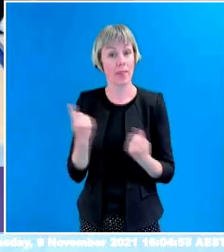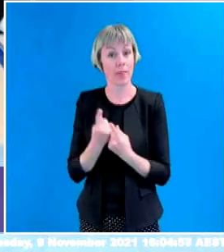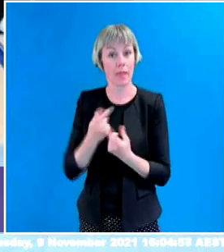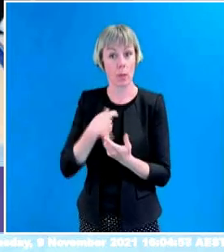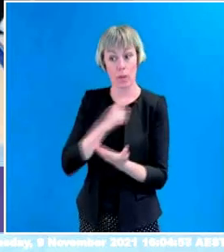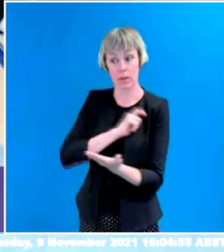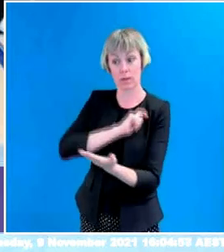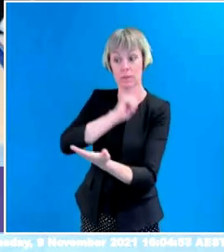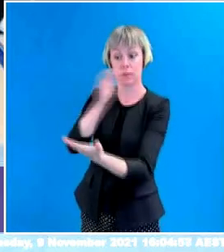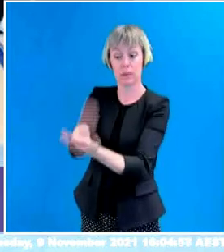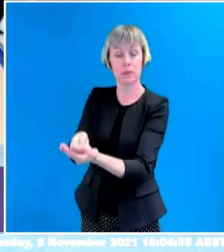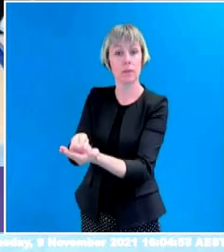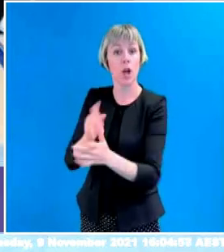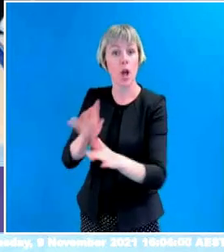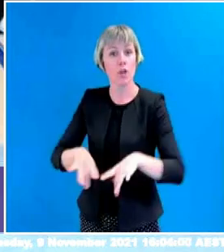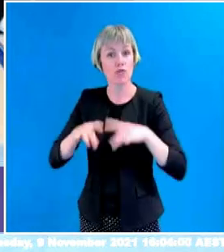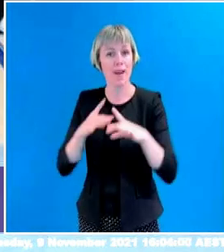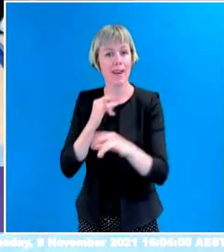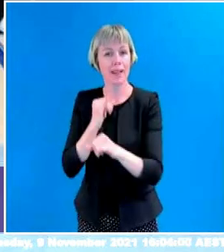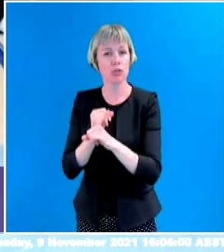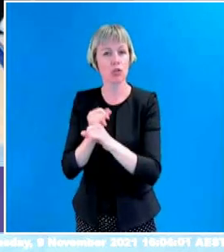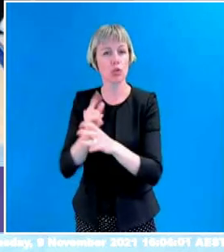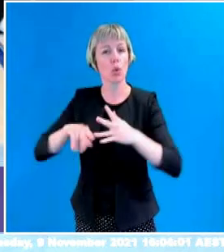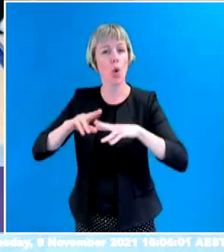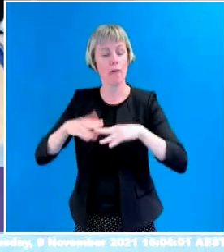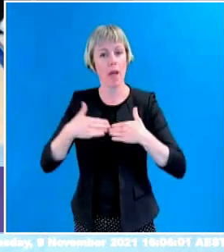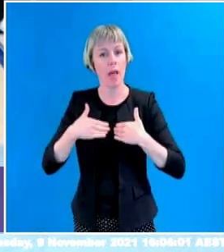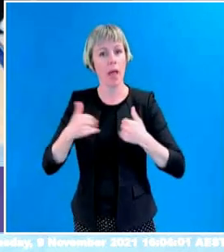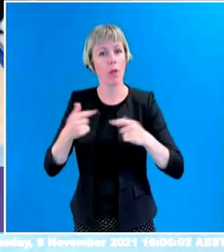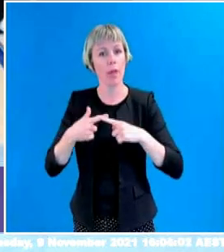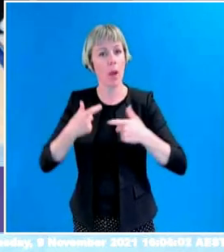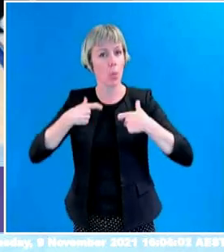Australian Institute of Health and Welfare to do some work around